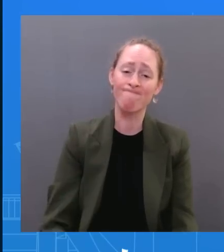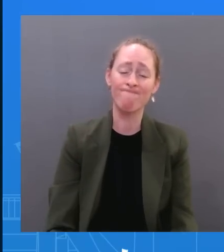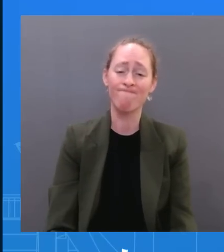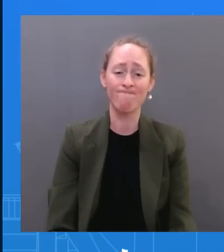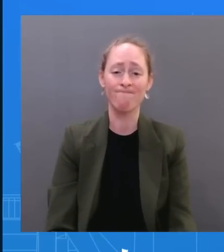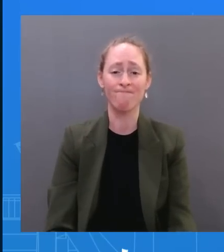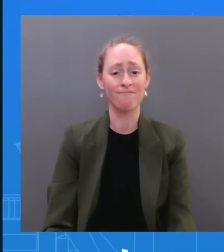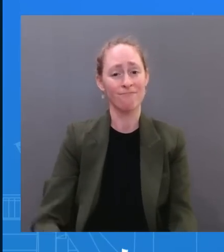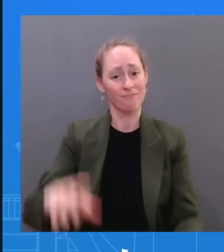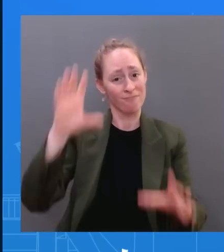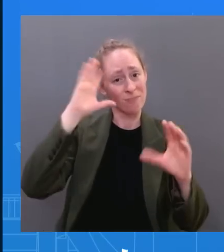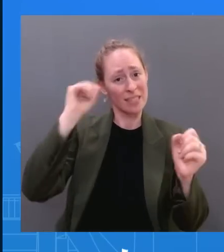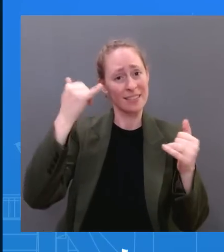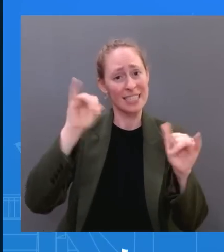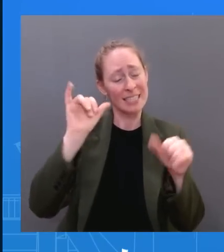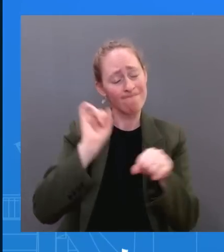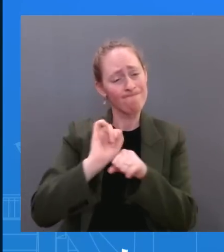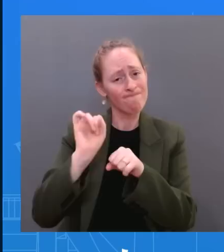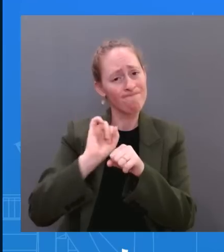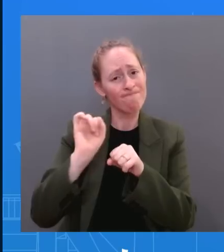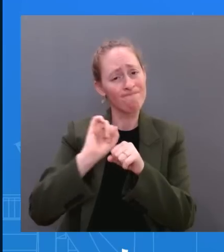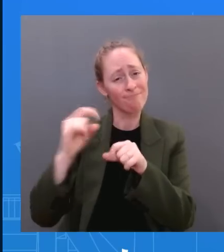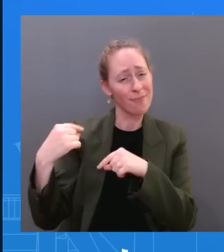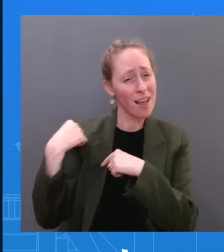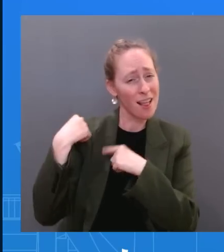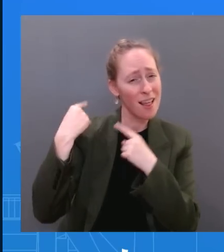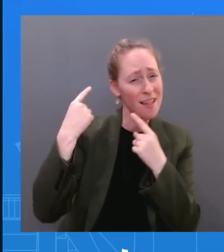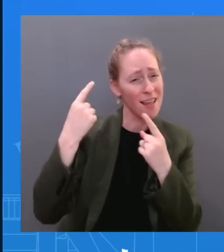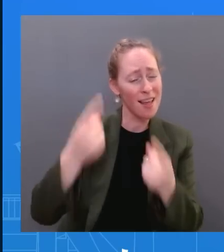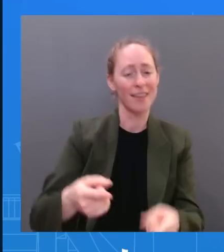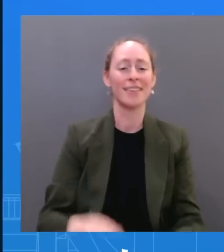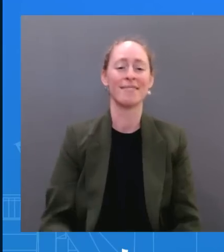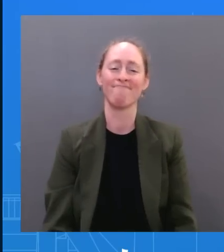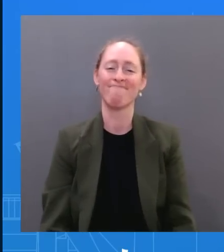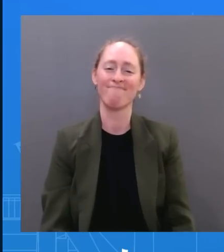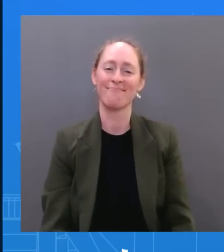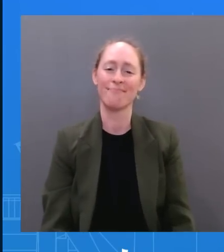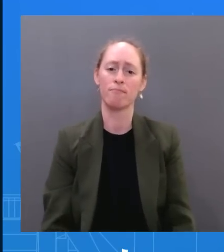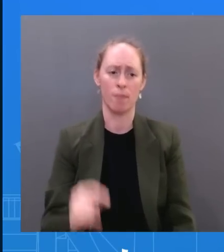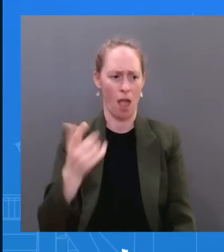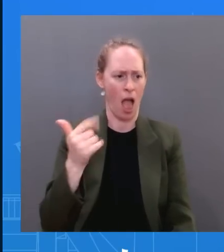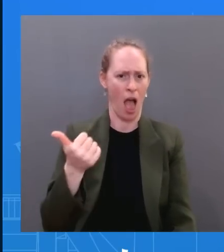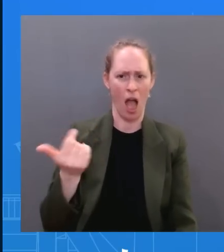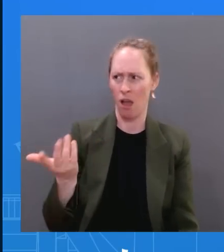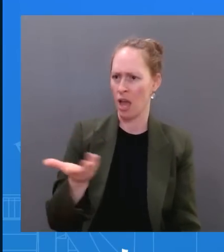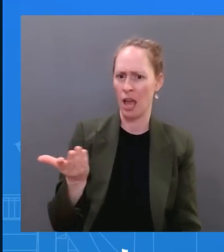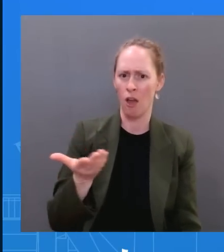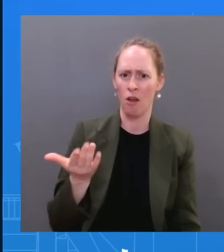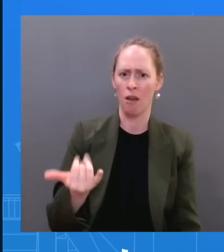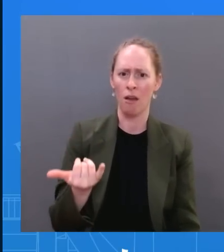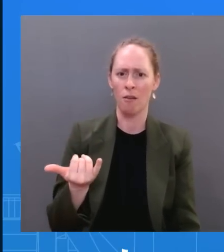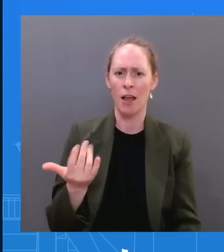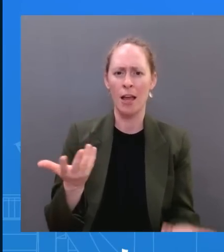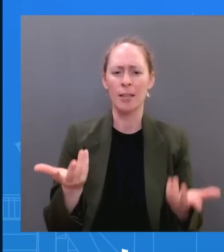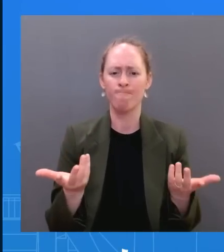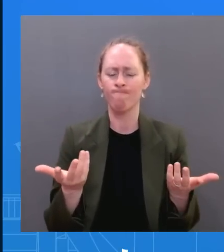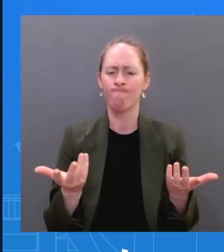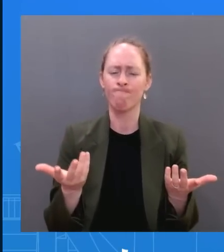And we have to understand how we also got here. We got here with the -- with the increase of gas prices and food prices